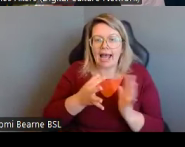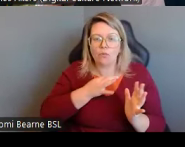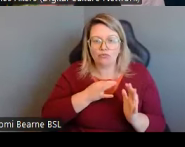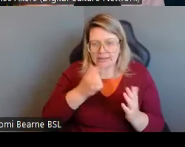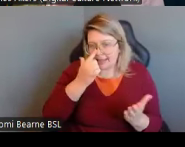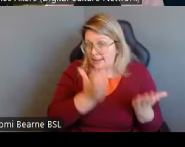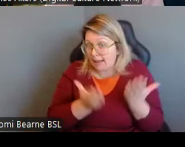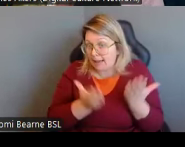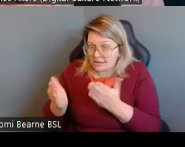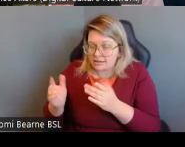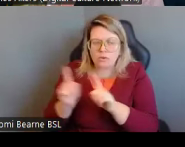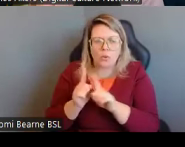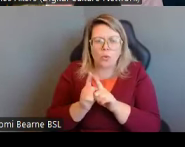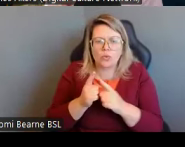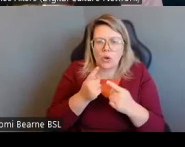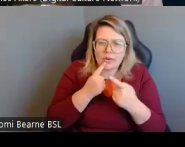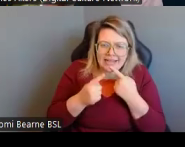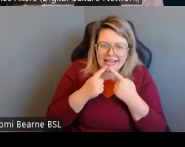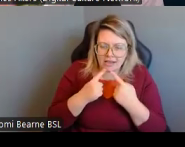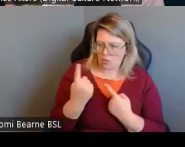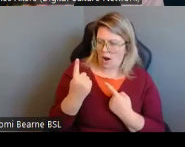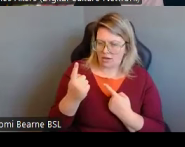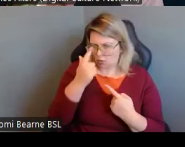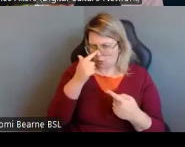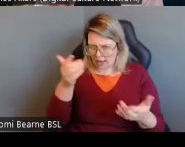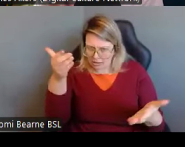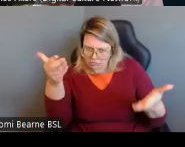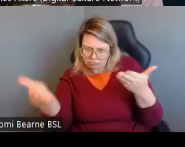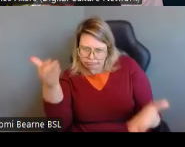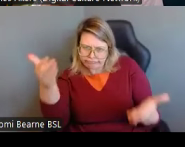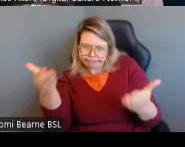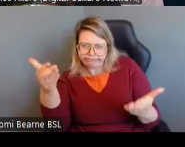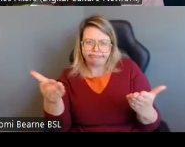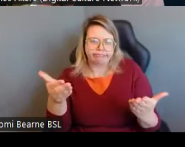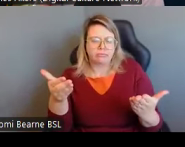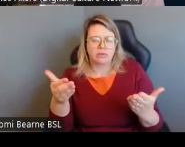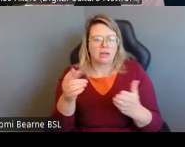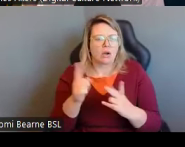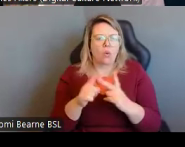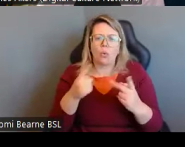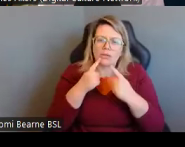the relationship of data against each other. That's where things like integrations or mapping out the journey that people